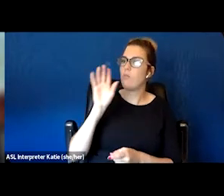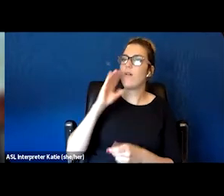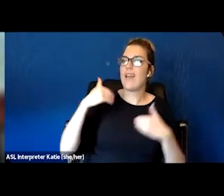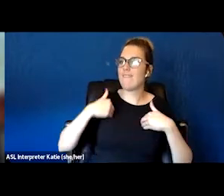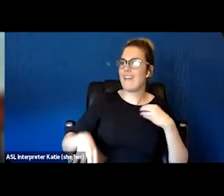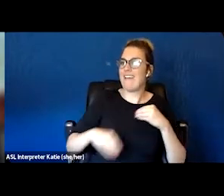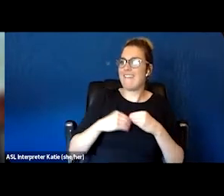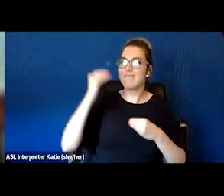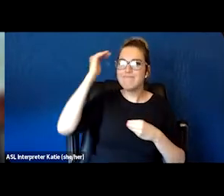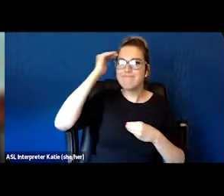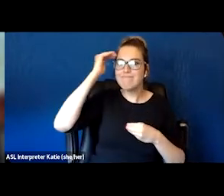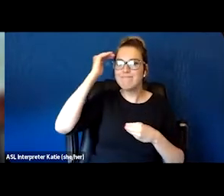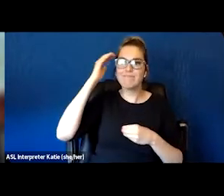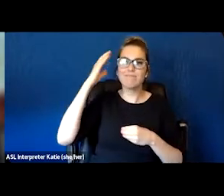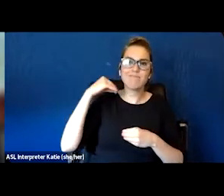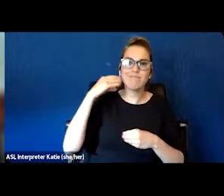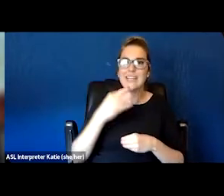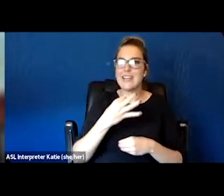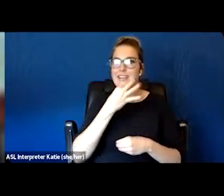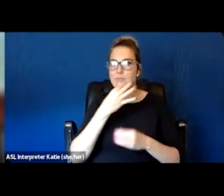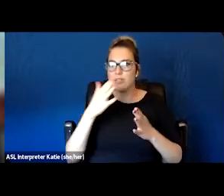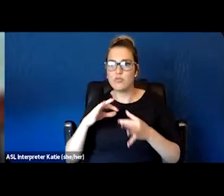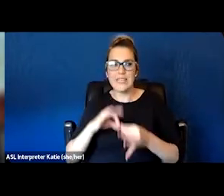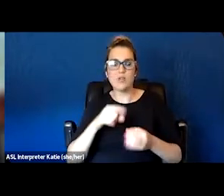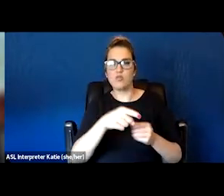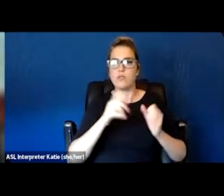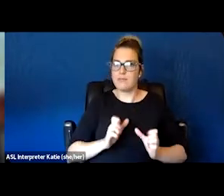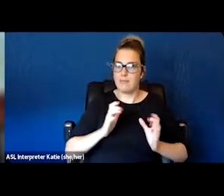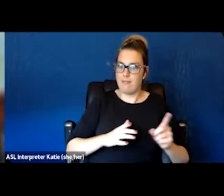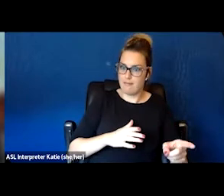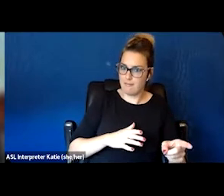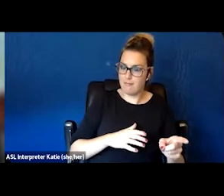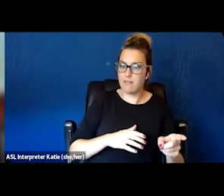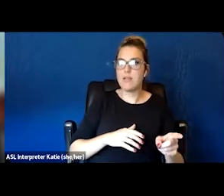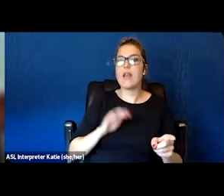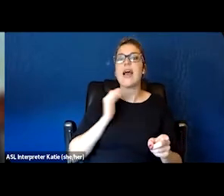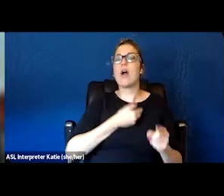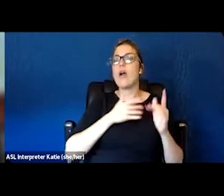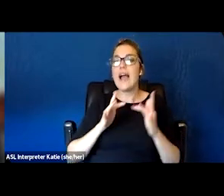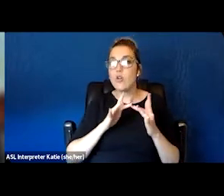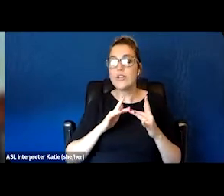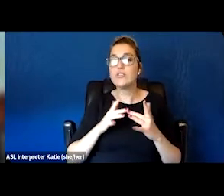that the person might have that maybe, you know, our outreach teams, our peer specialists don't have